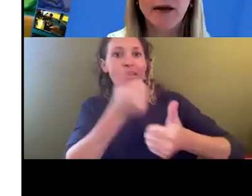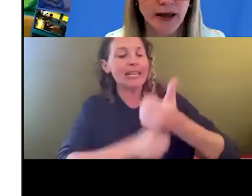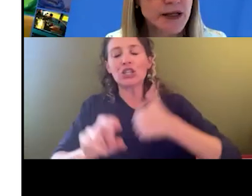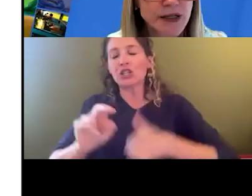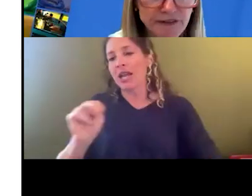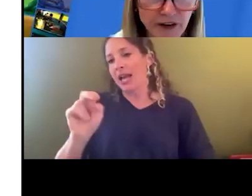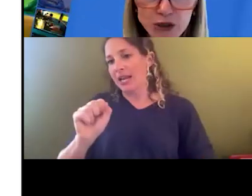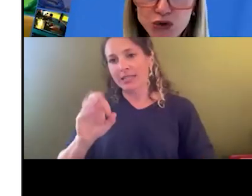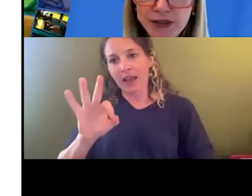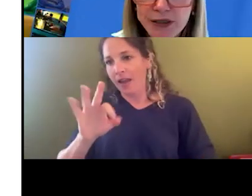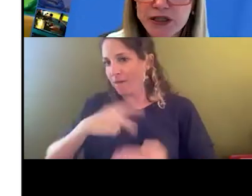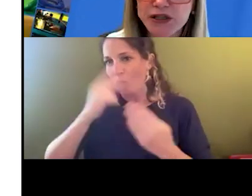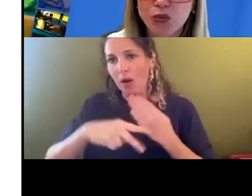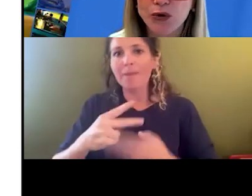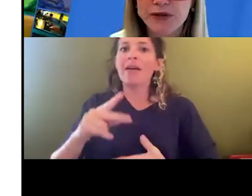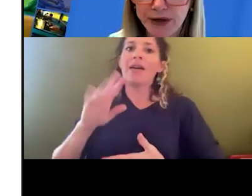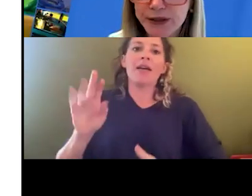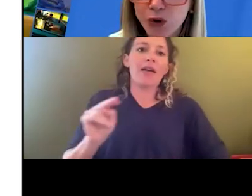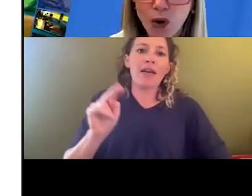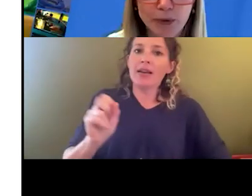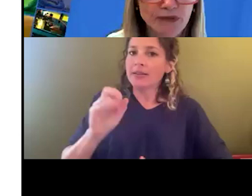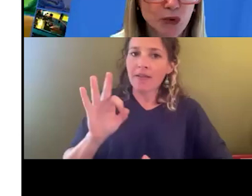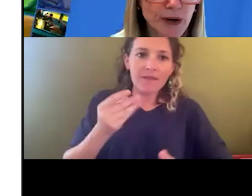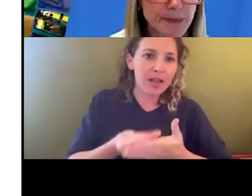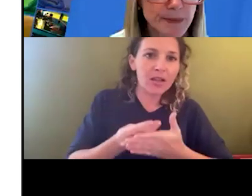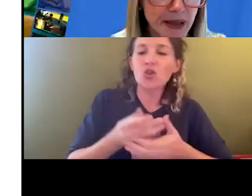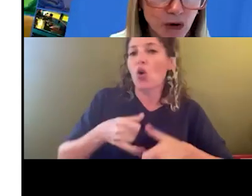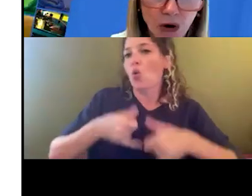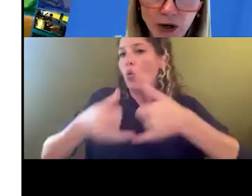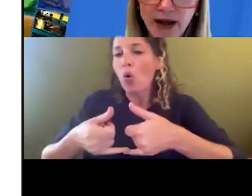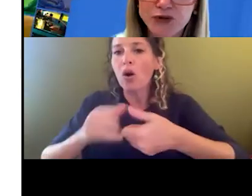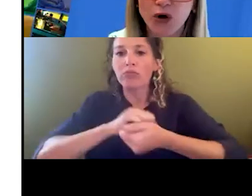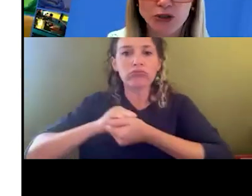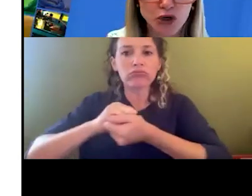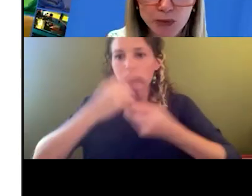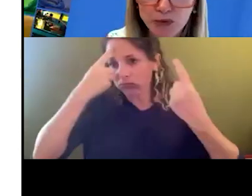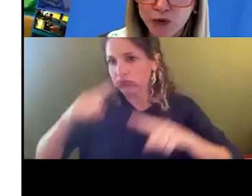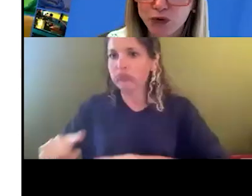NSF Financial Assistance Awards grants and cooperative agreements made on or after October 1st,